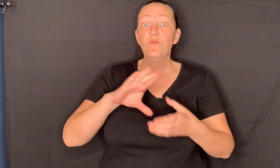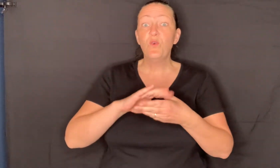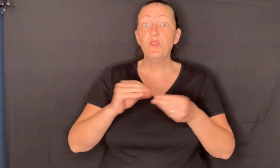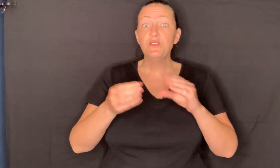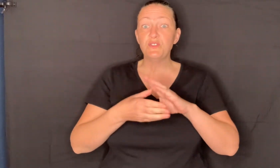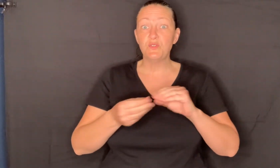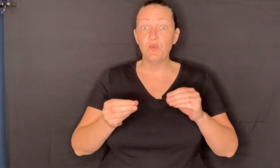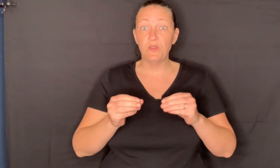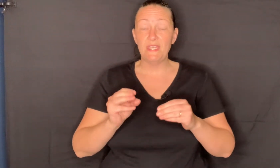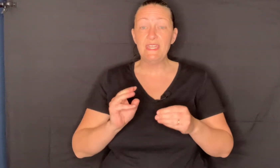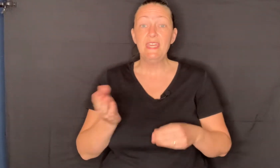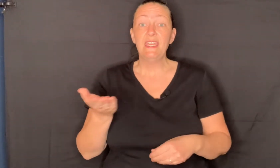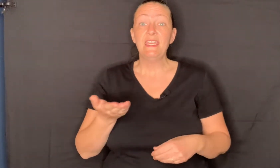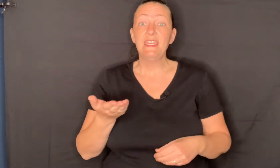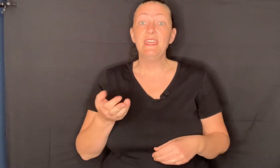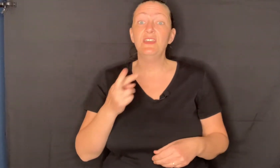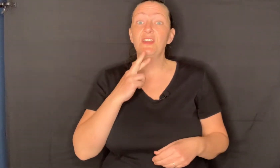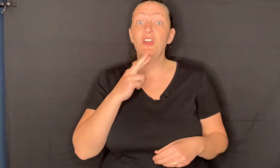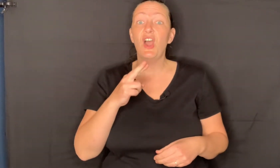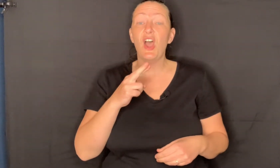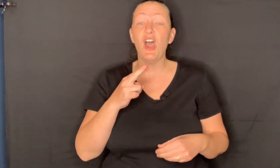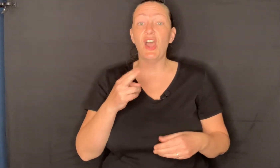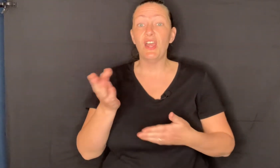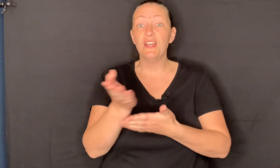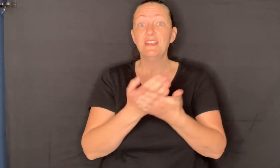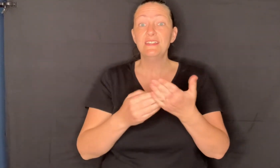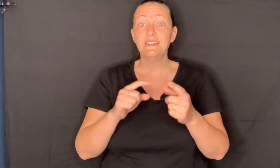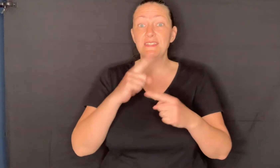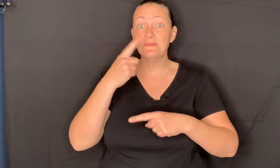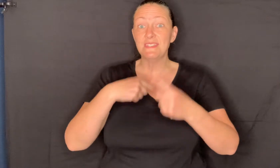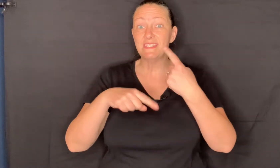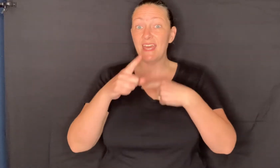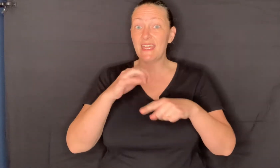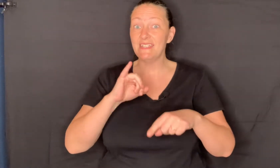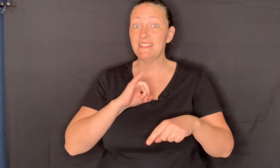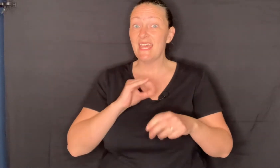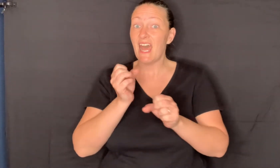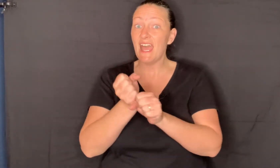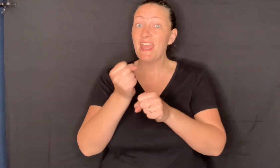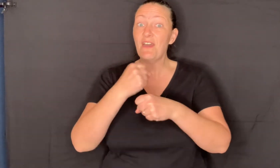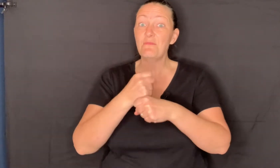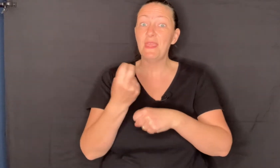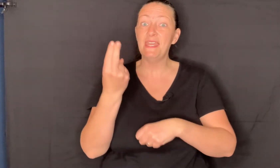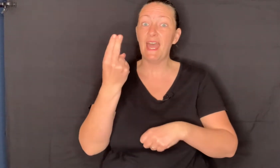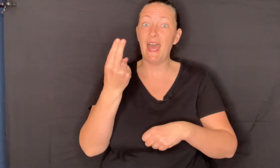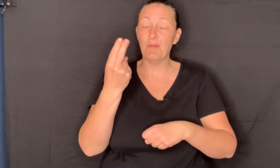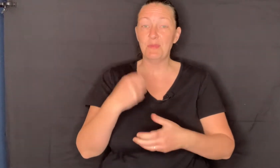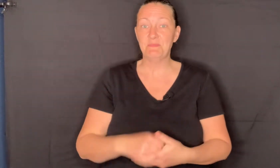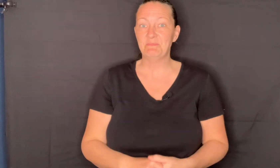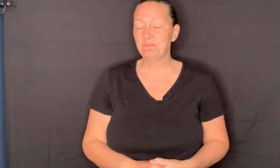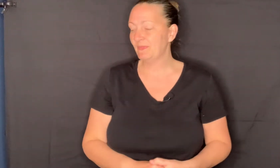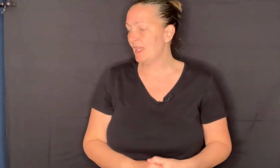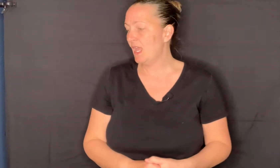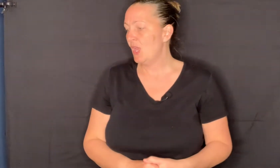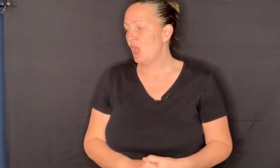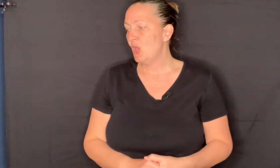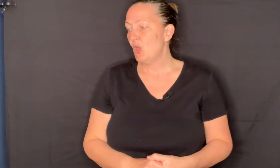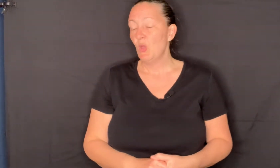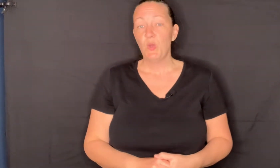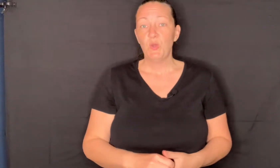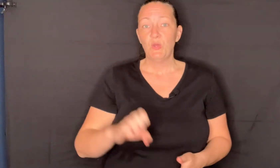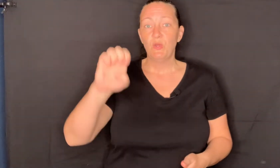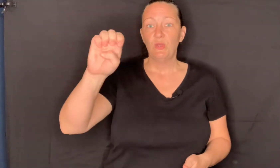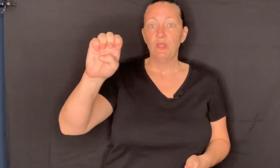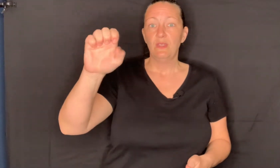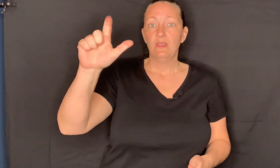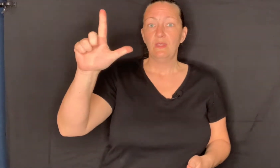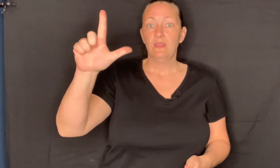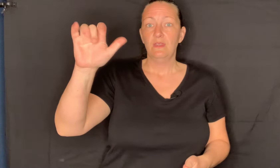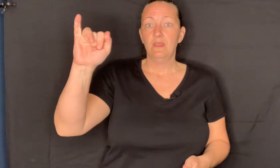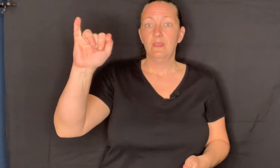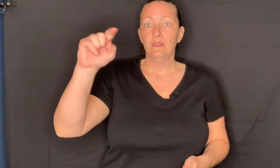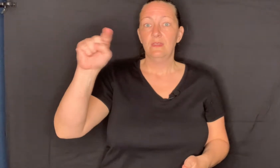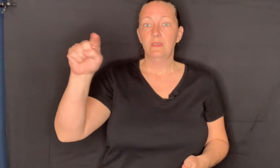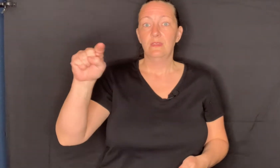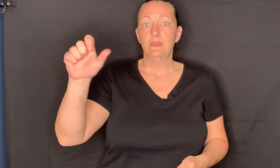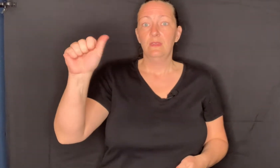For the story here are some signs that I have made up.